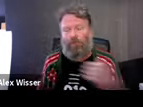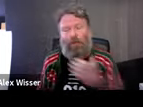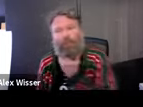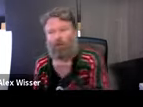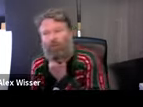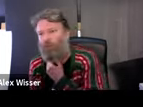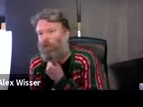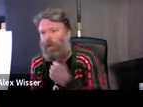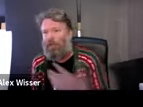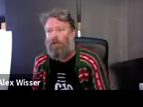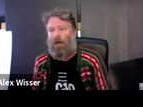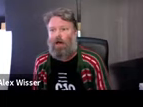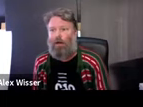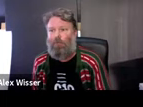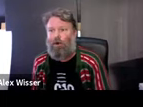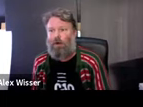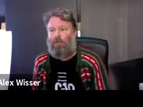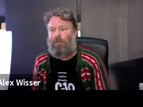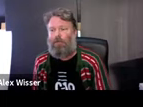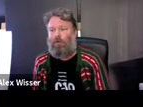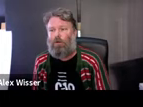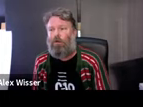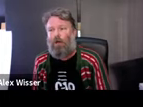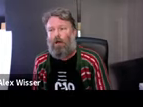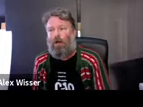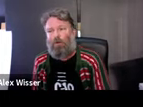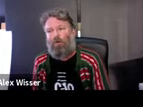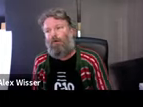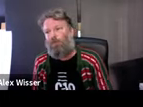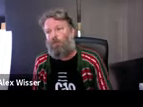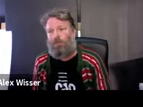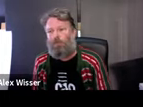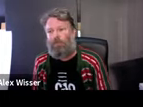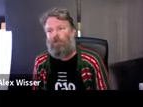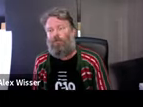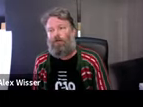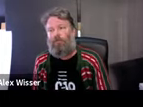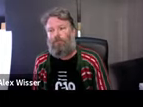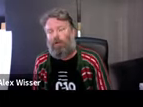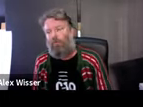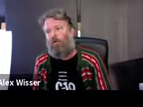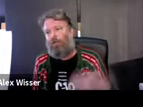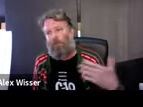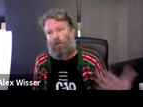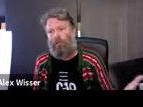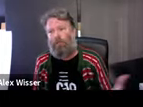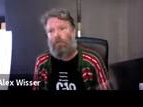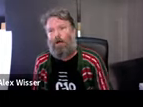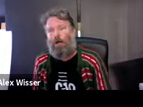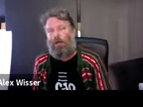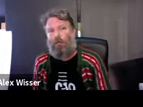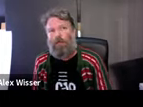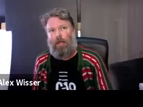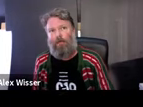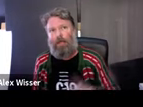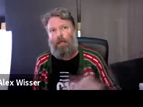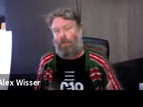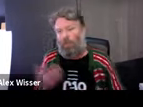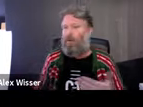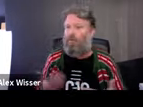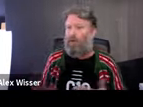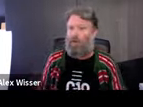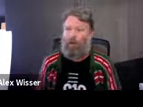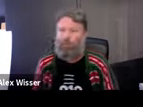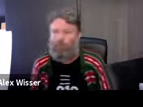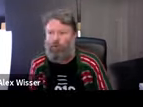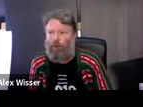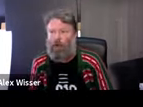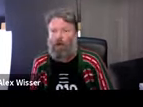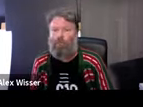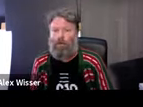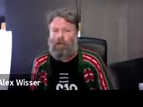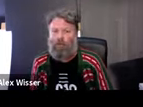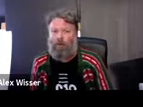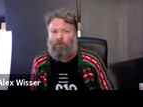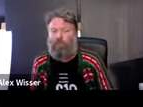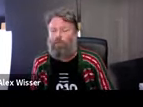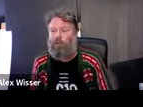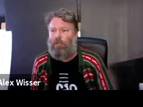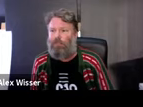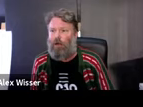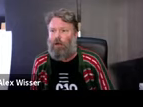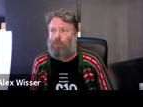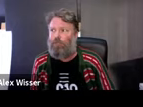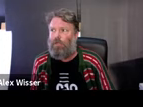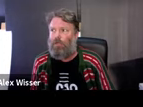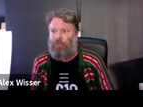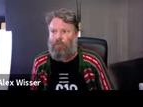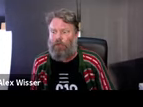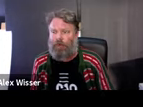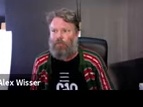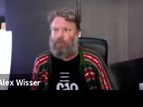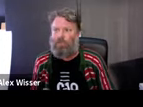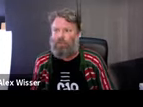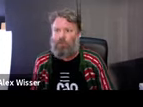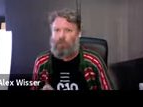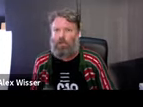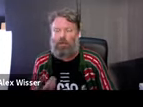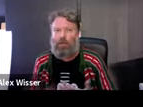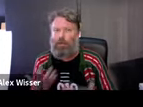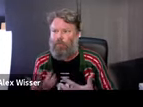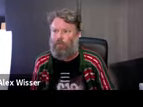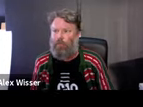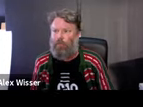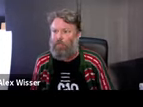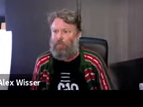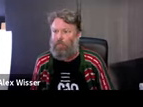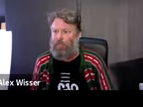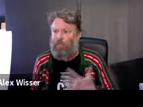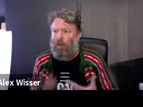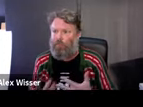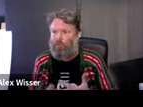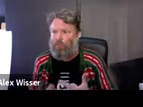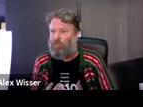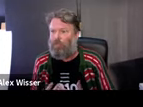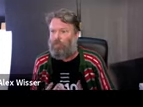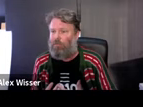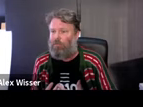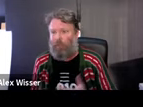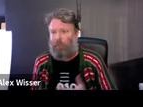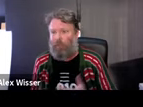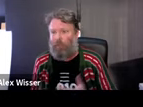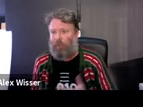know, we had a flying saucer and works around the cement works. It